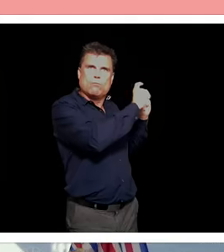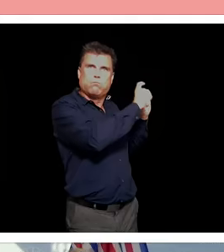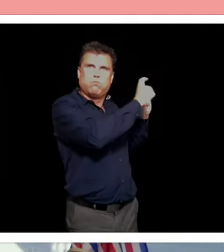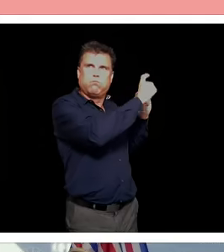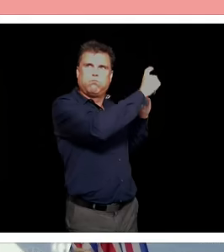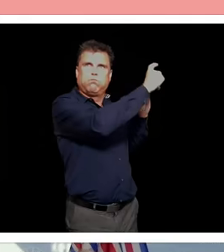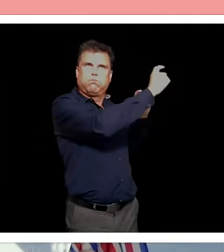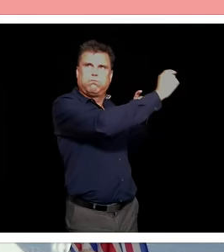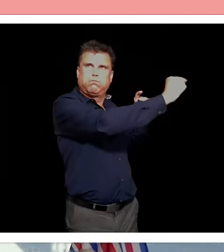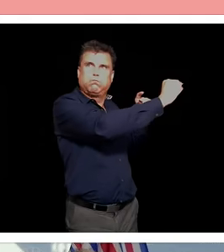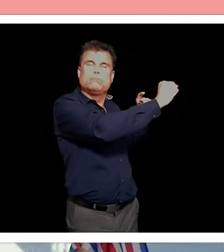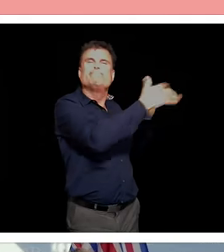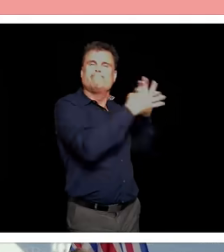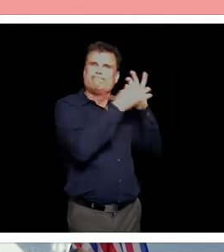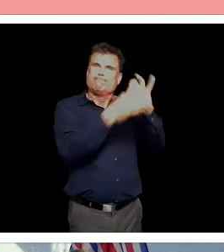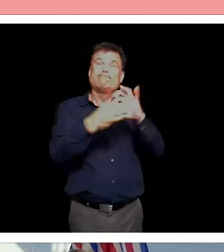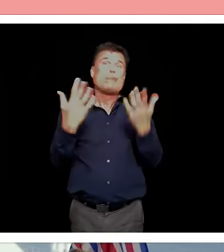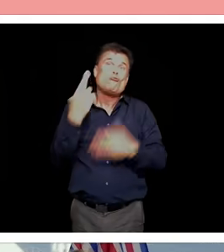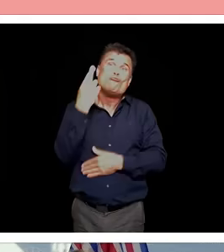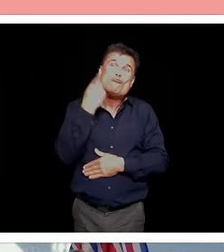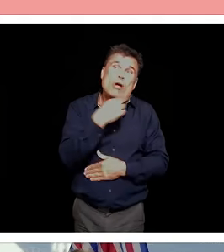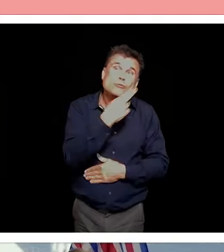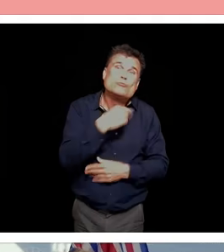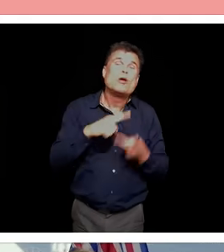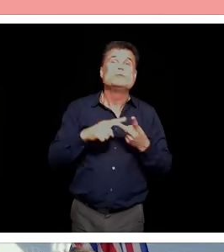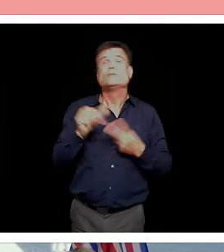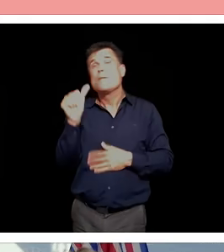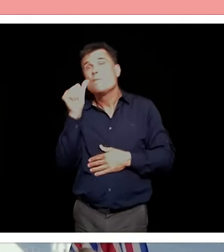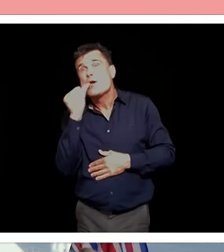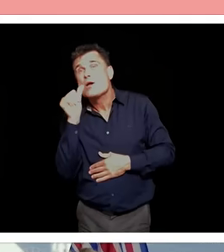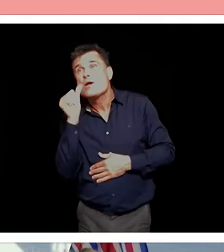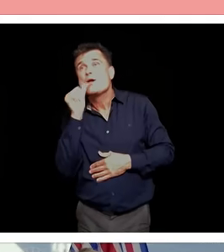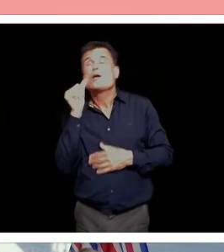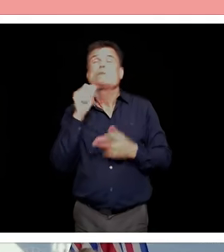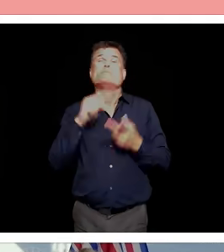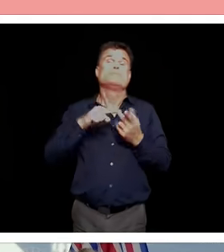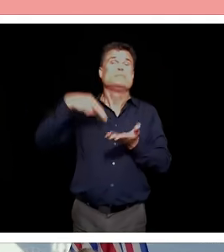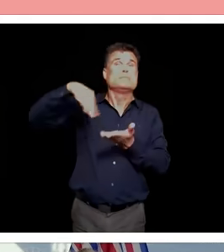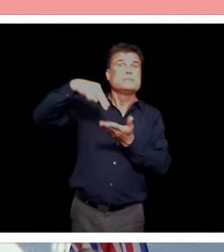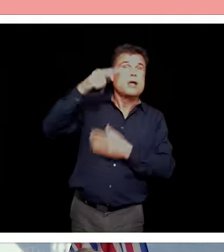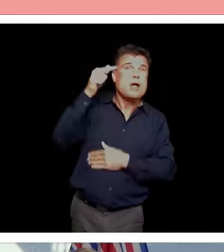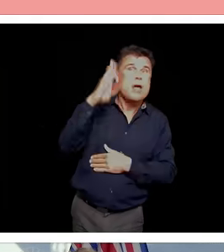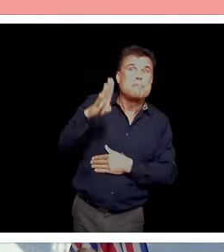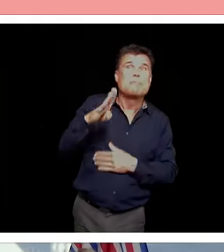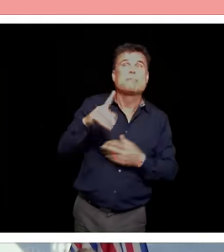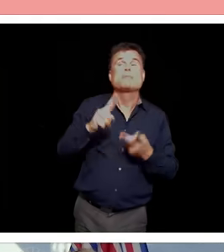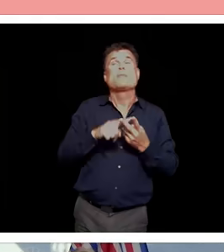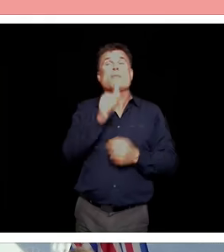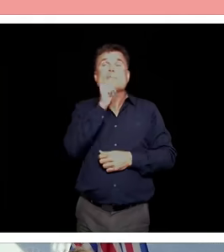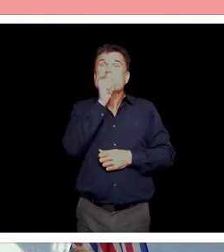increase in numbers of cases reported over the last few weeks. We've also had a substantial increase in